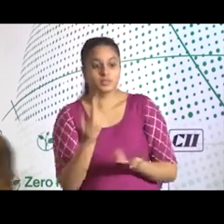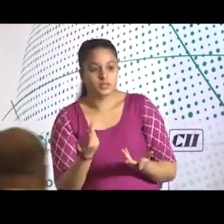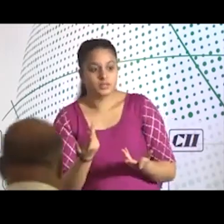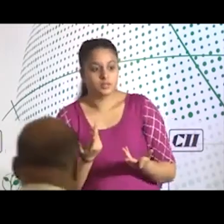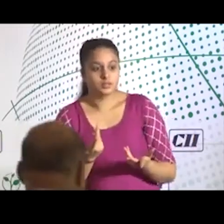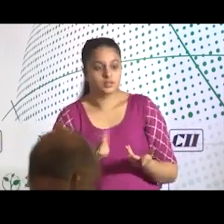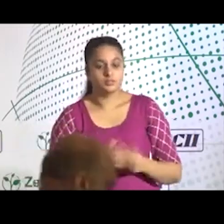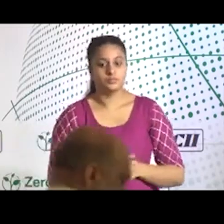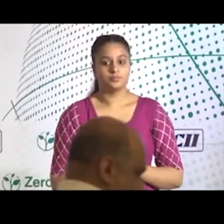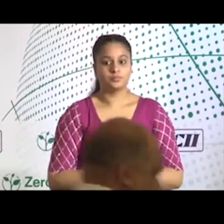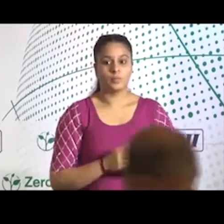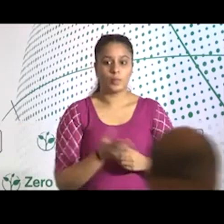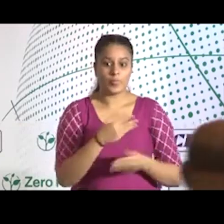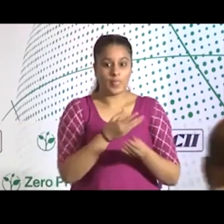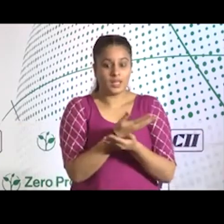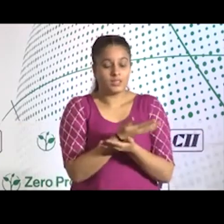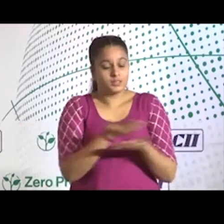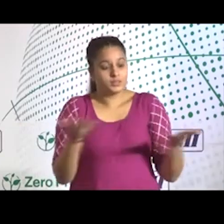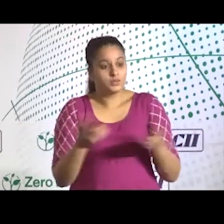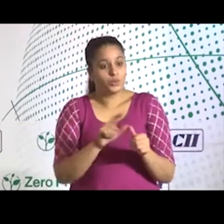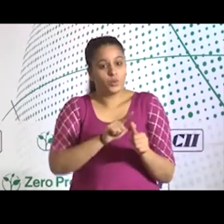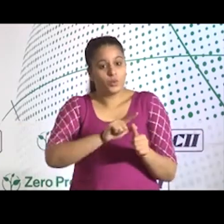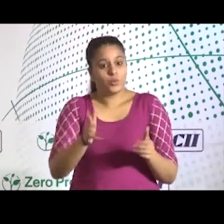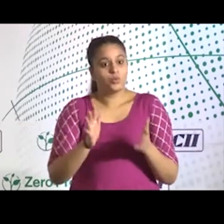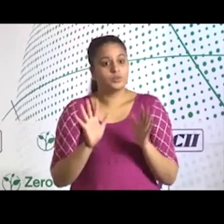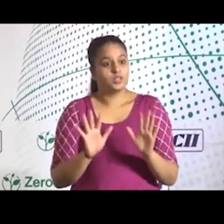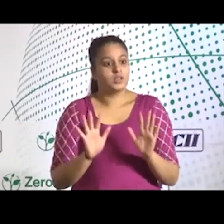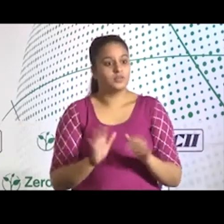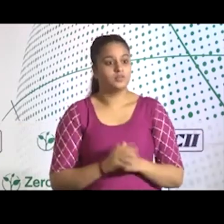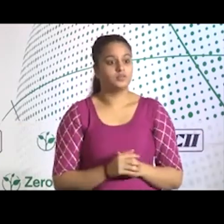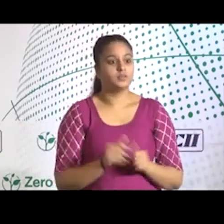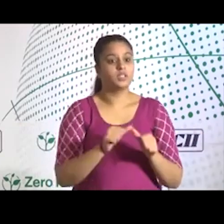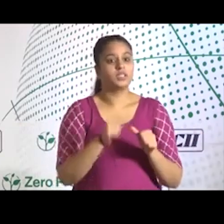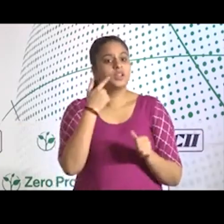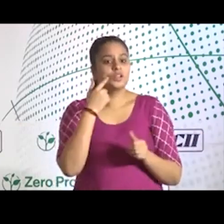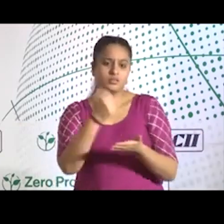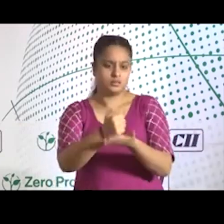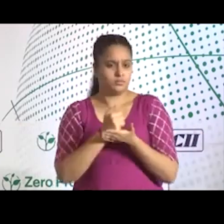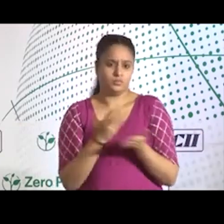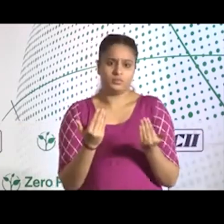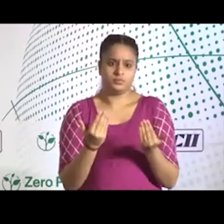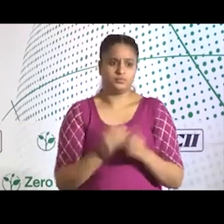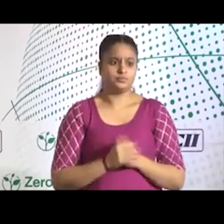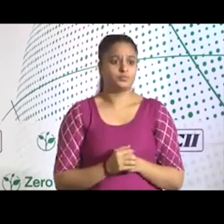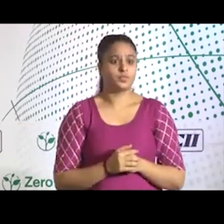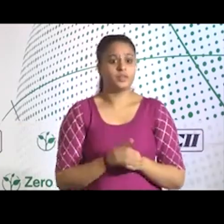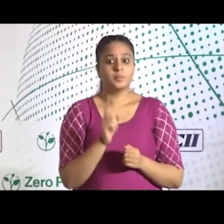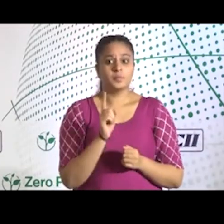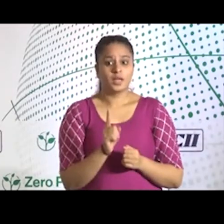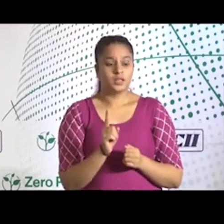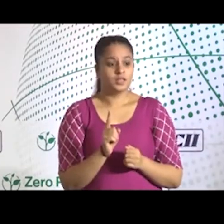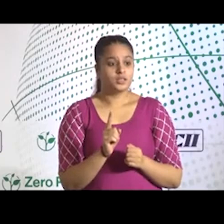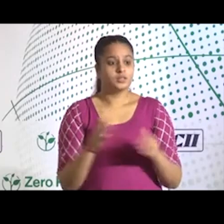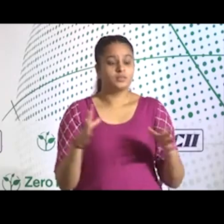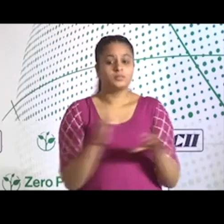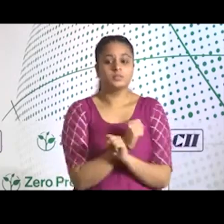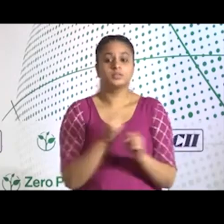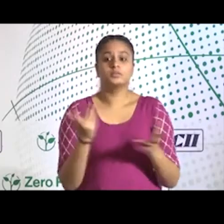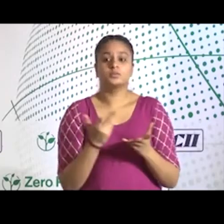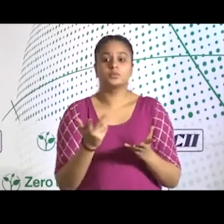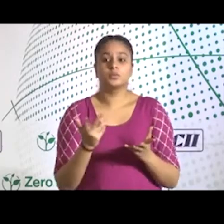You'll have so much stick out then eyes only helping. But what we're missing is industry